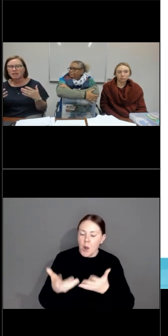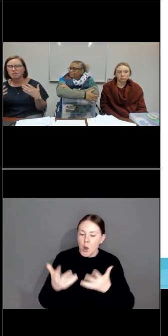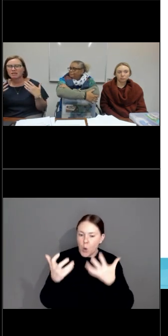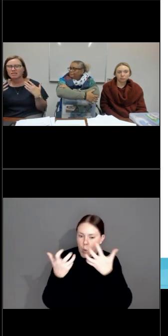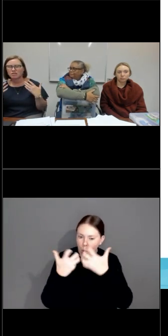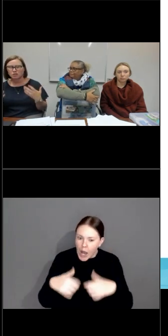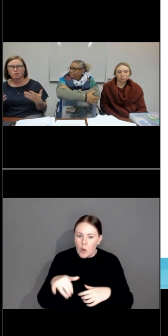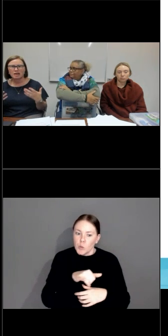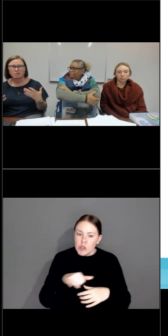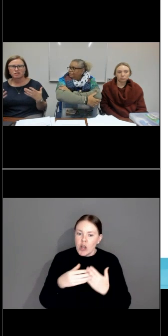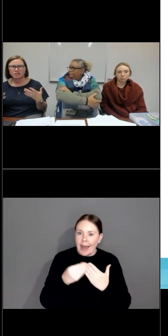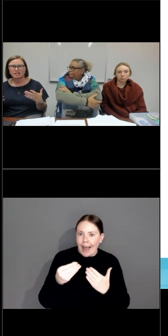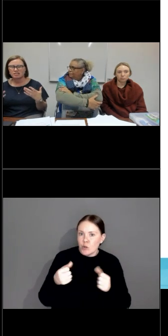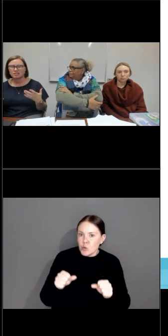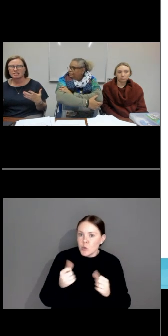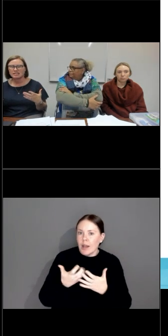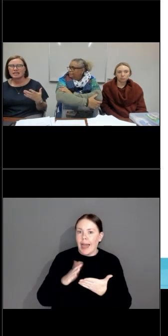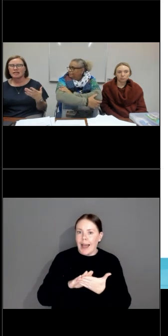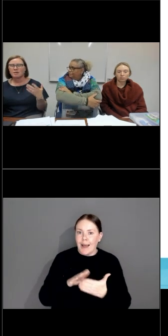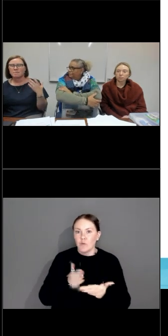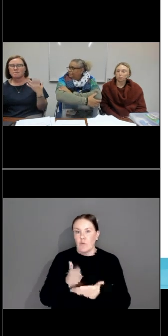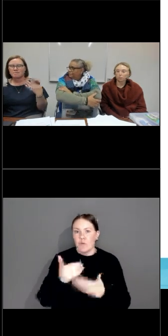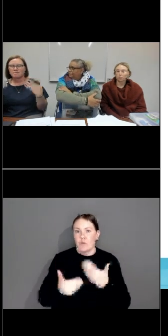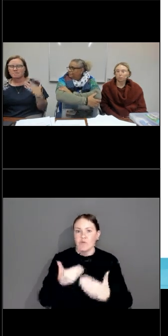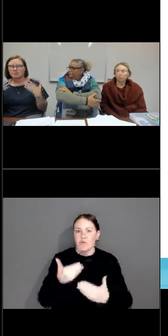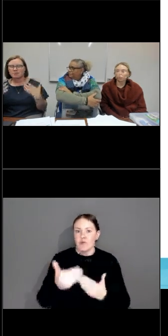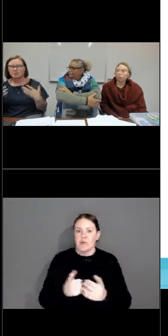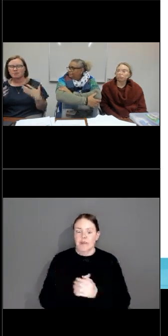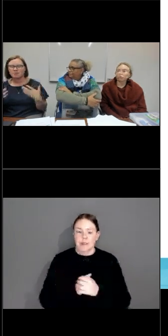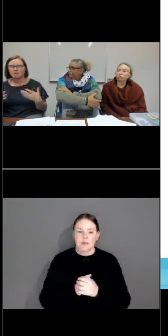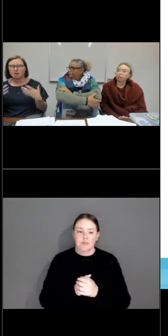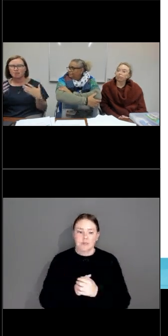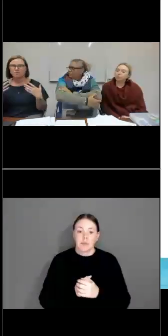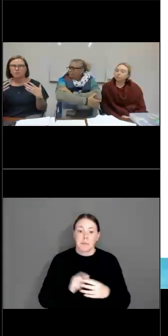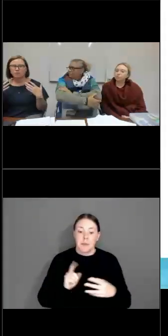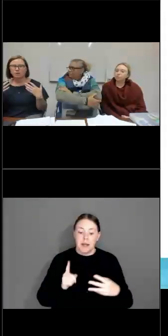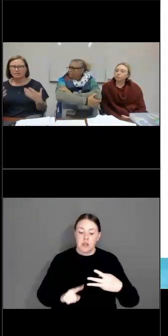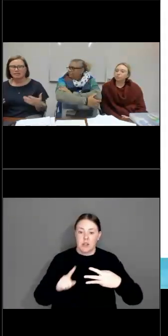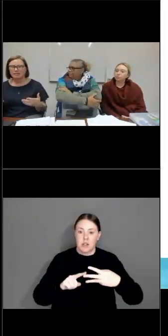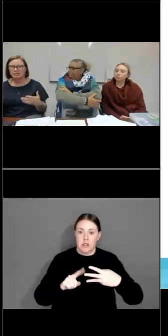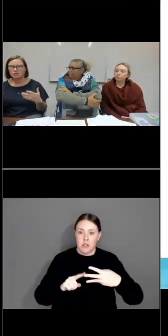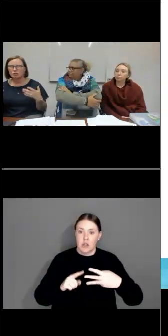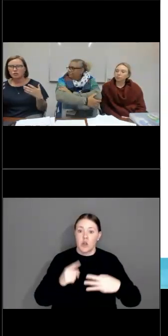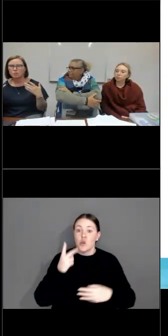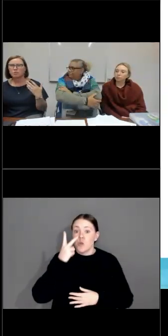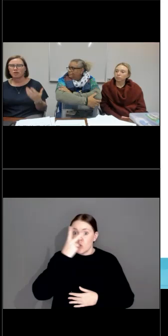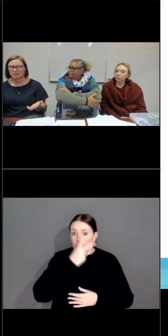about the 2 hour training sessions is that there's lots of time for attend attendees to practice